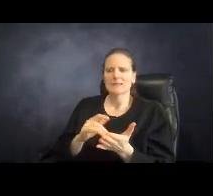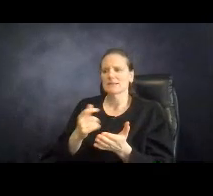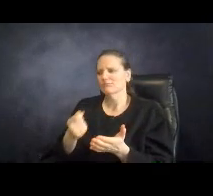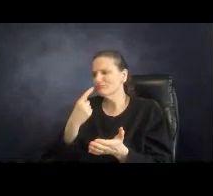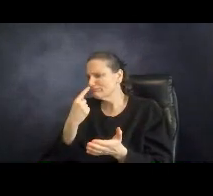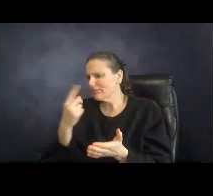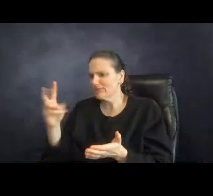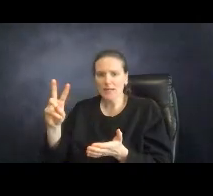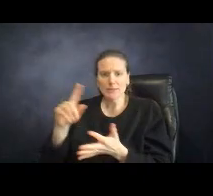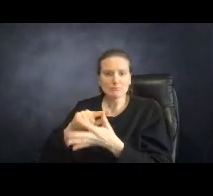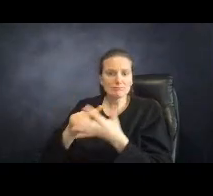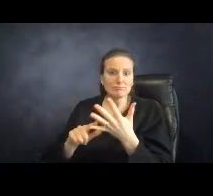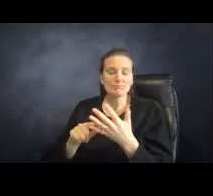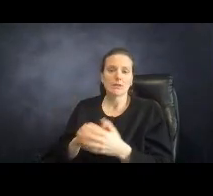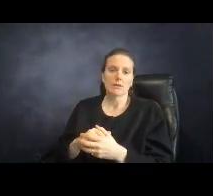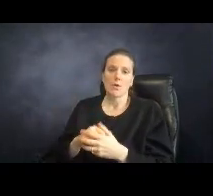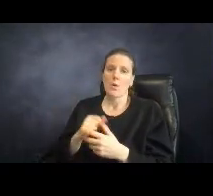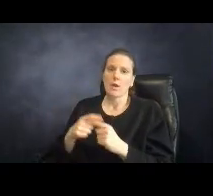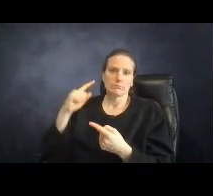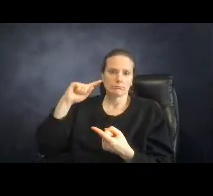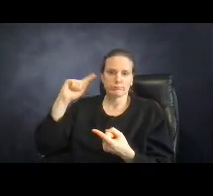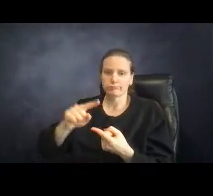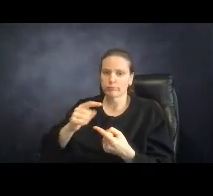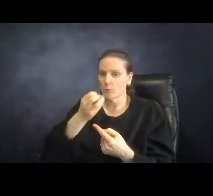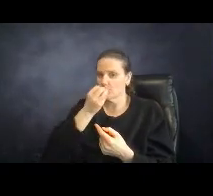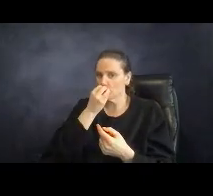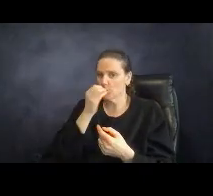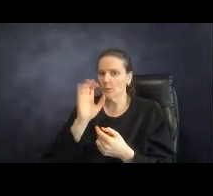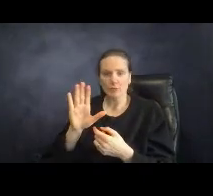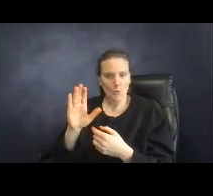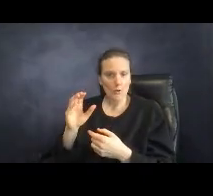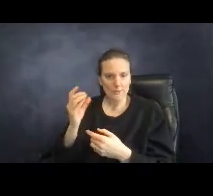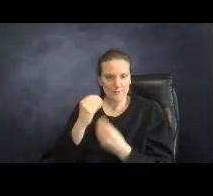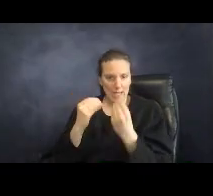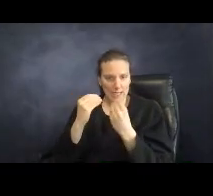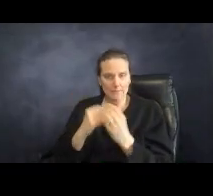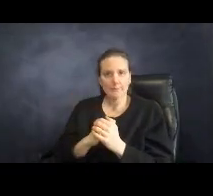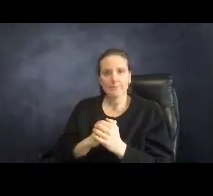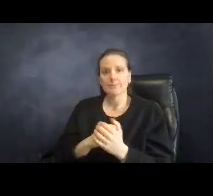Or you can just choose to minimize this food in your diet, how it affects your microbiome.